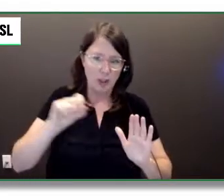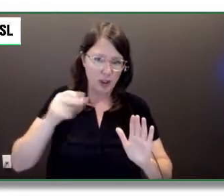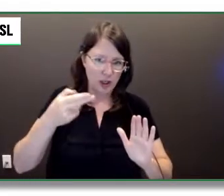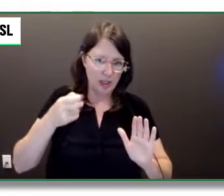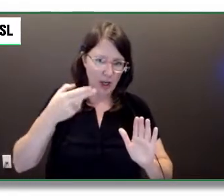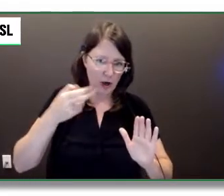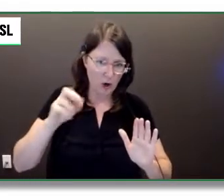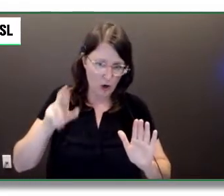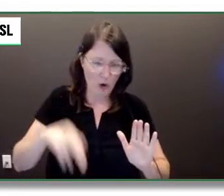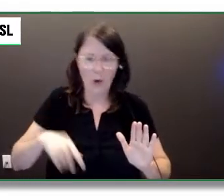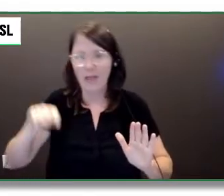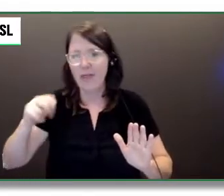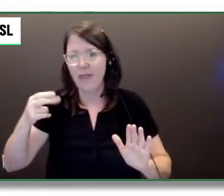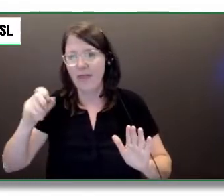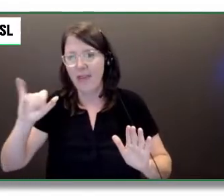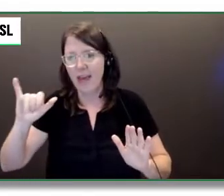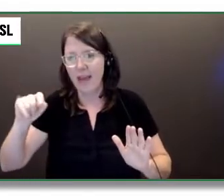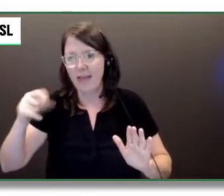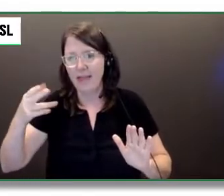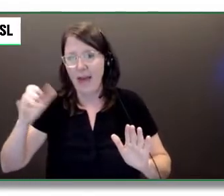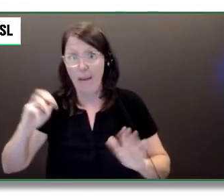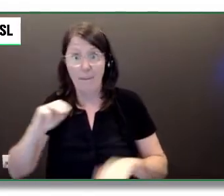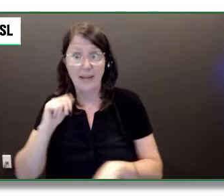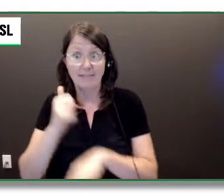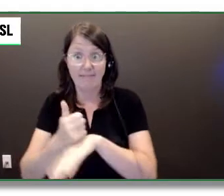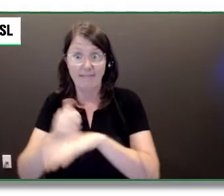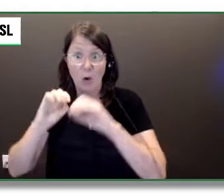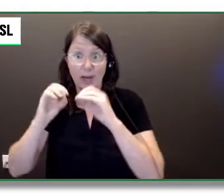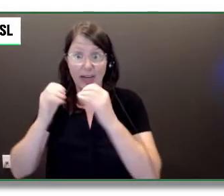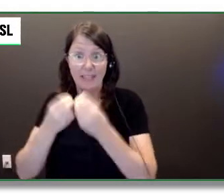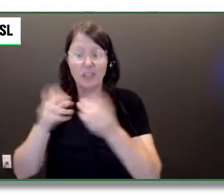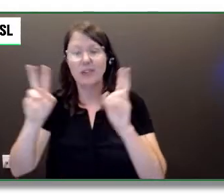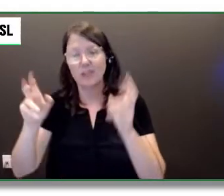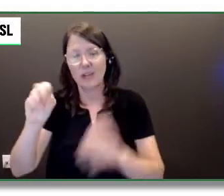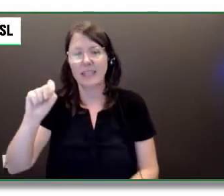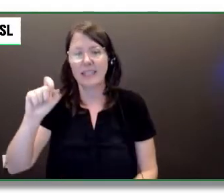and this slide is pale yellow text on a black